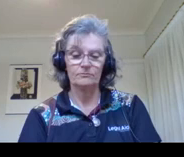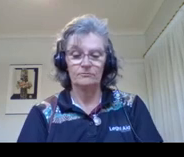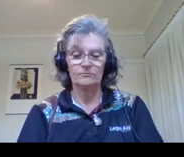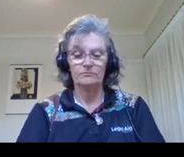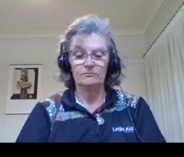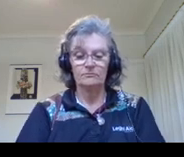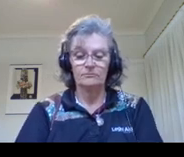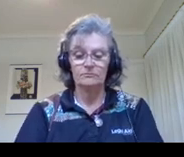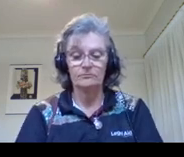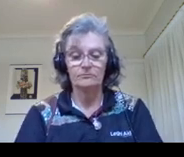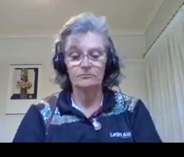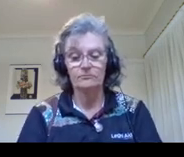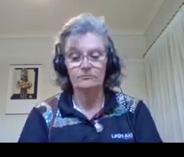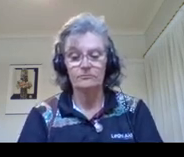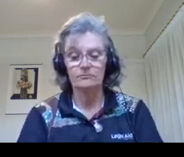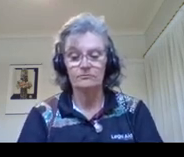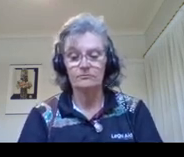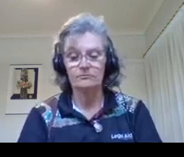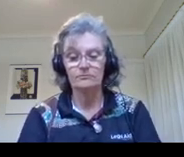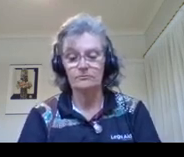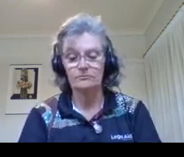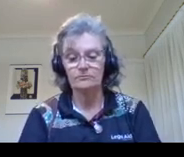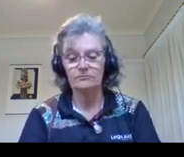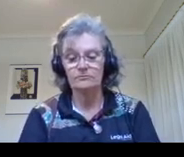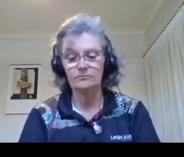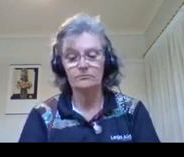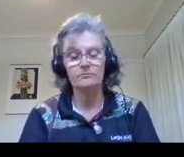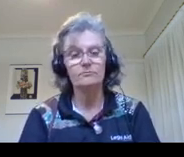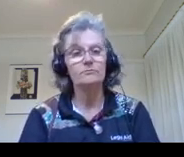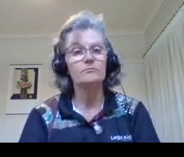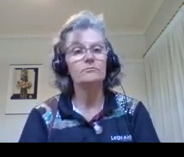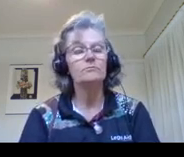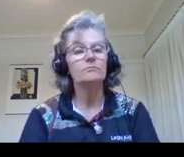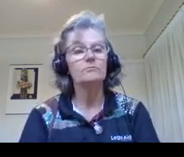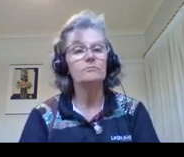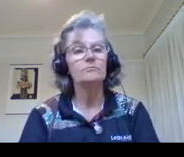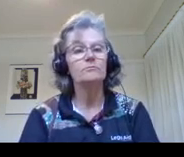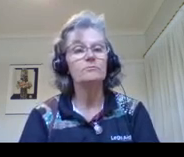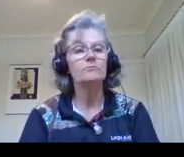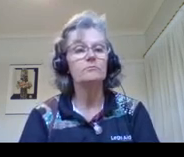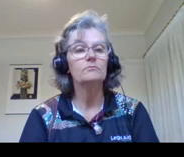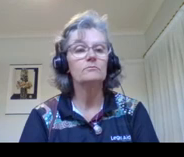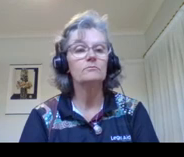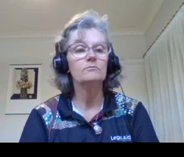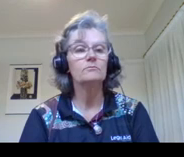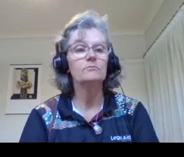interaction that we have online as of today the statistics show us that we have lost as a nation